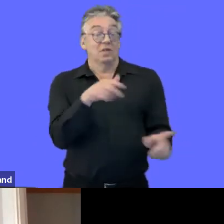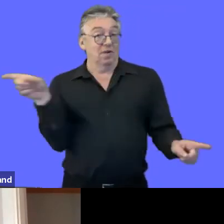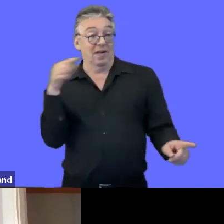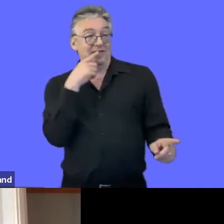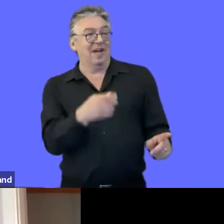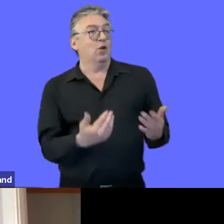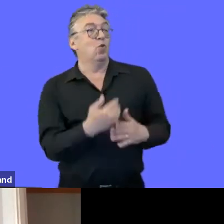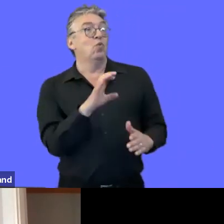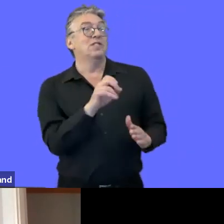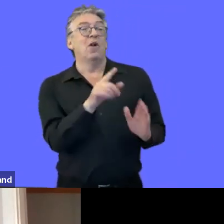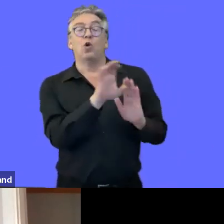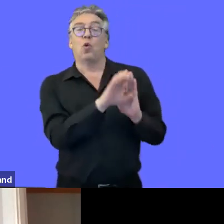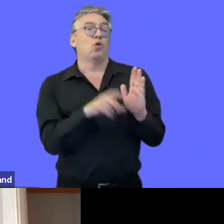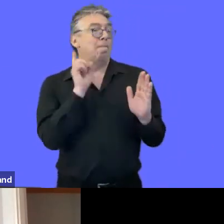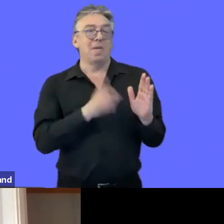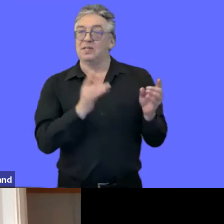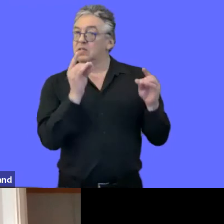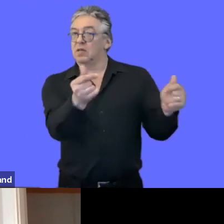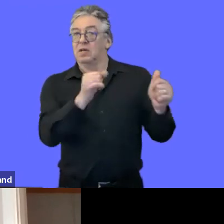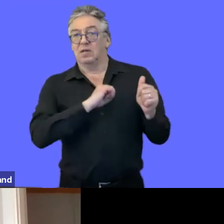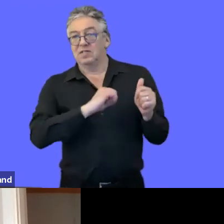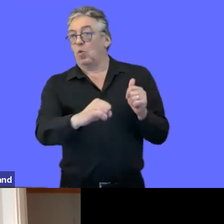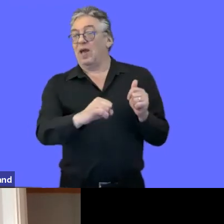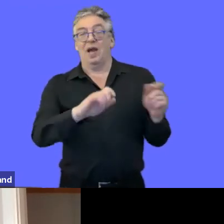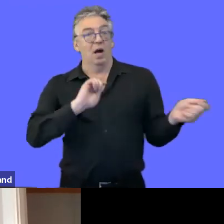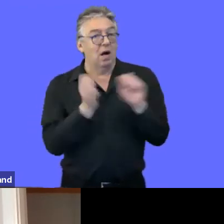and move to adopt a system of support decision-making.